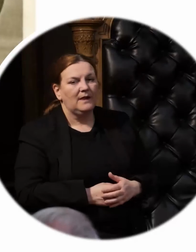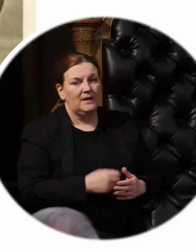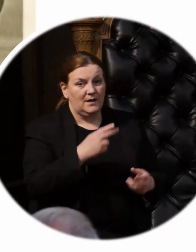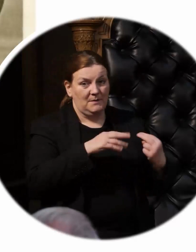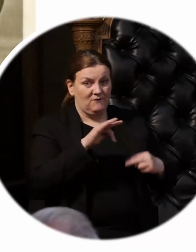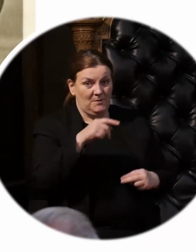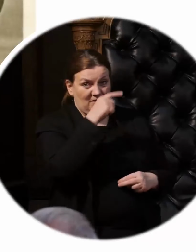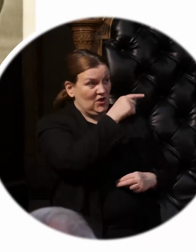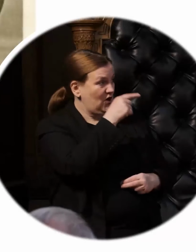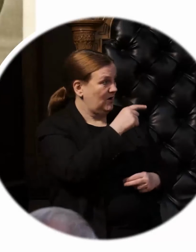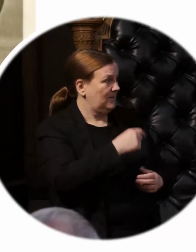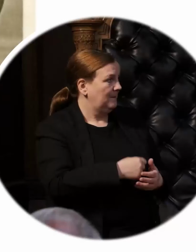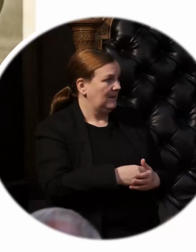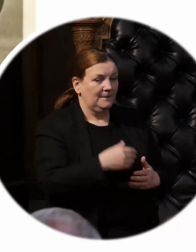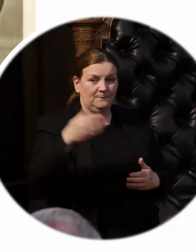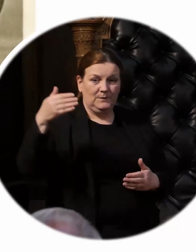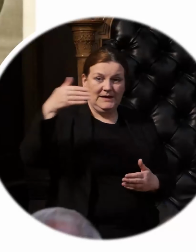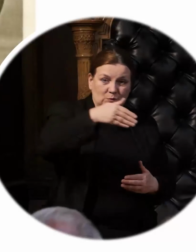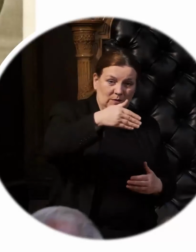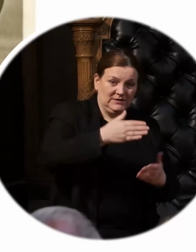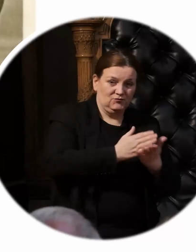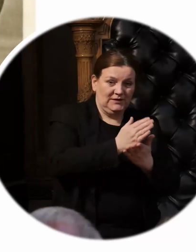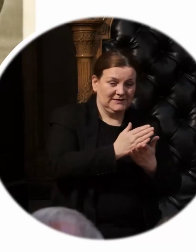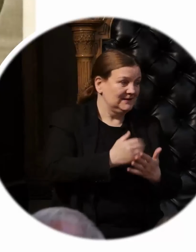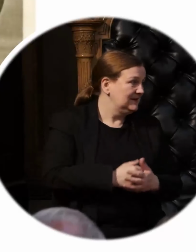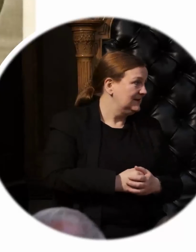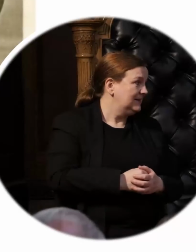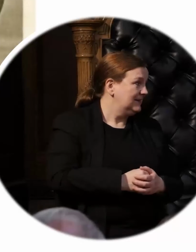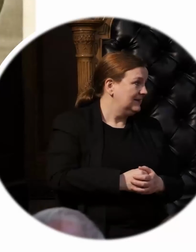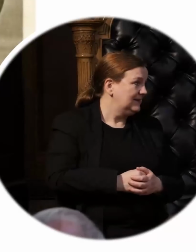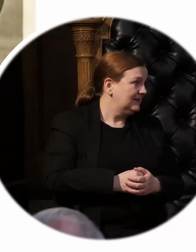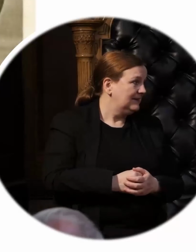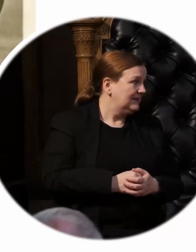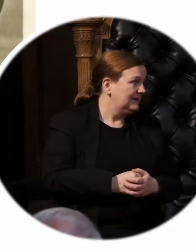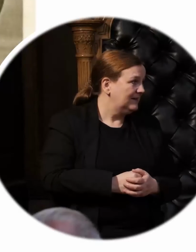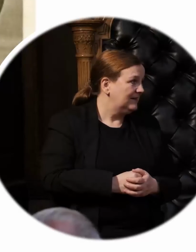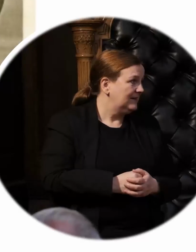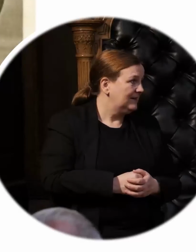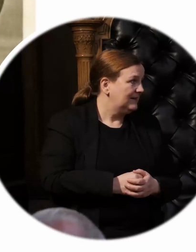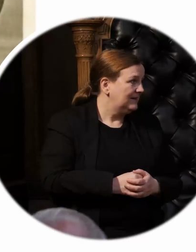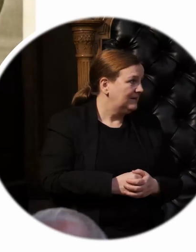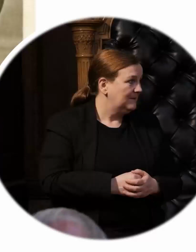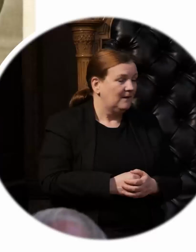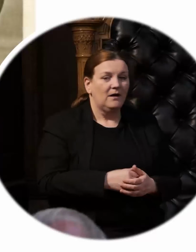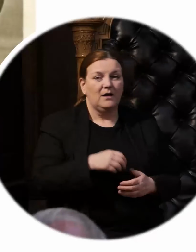Imagine it coming out there and into the street there, came out of the side of the building onto Hatch Street.